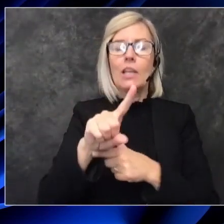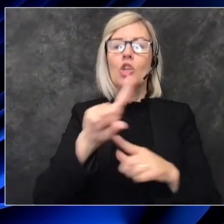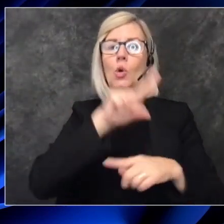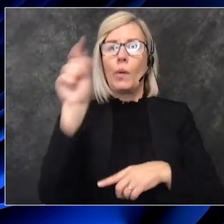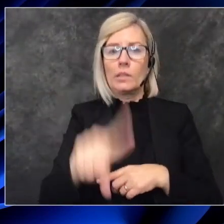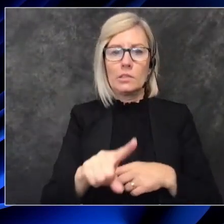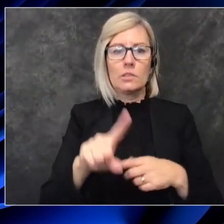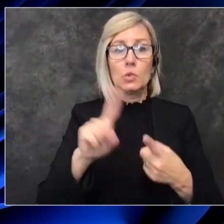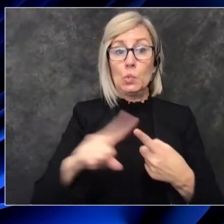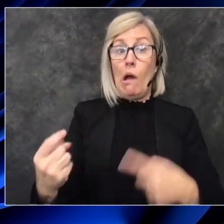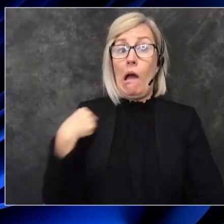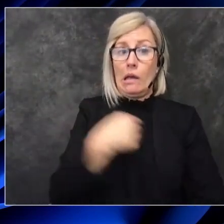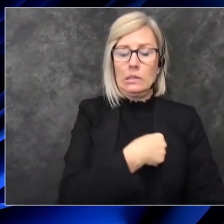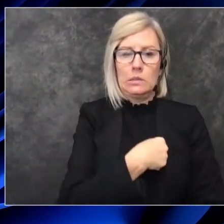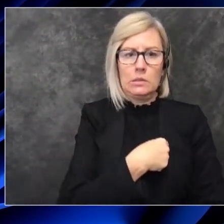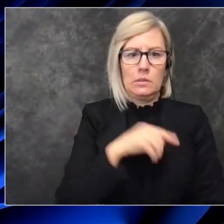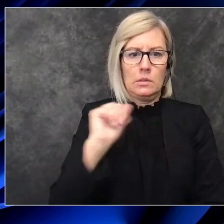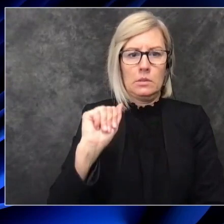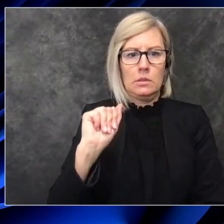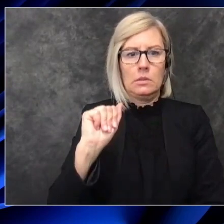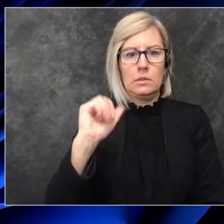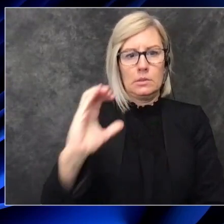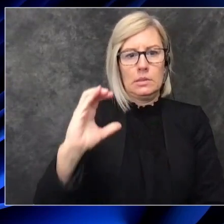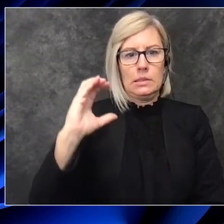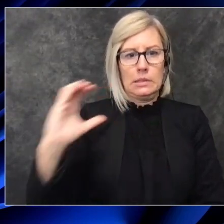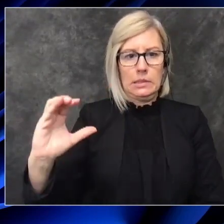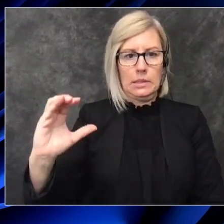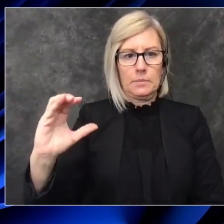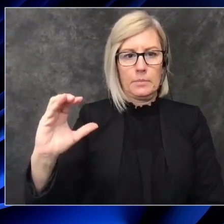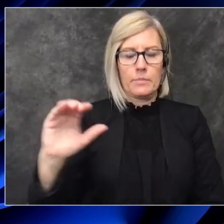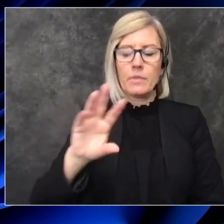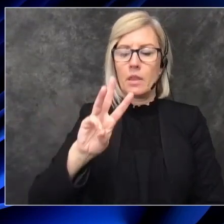questions to us is AccWebinars That's